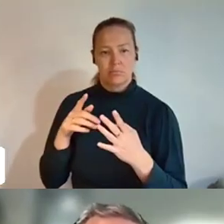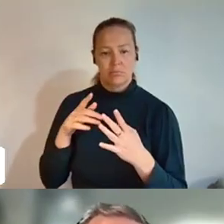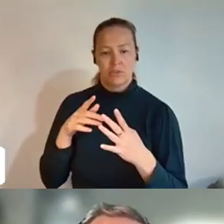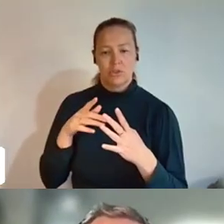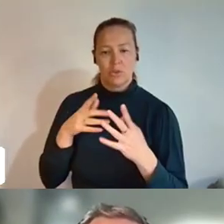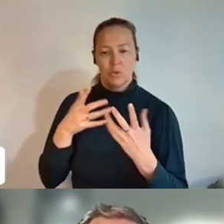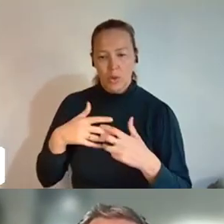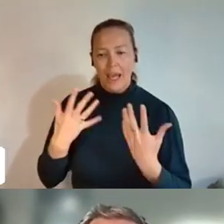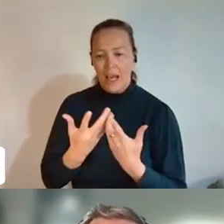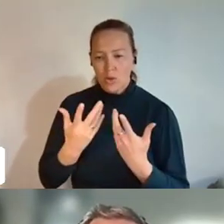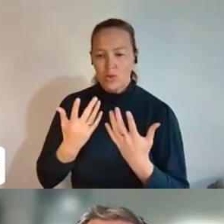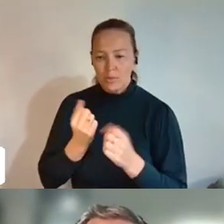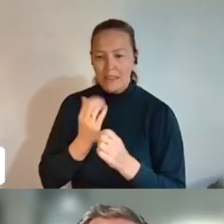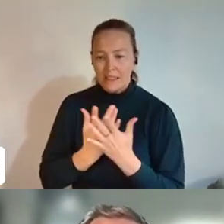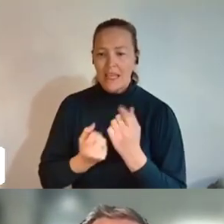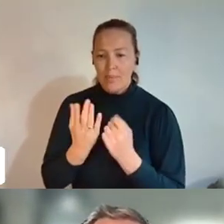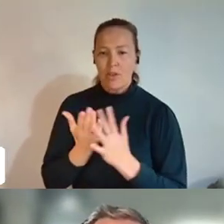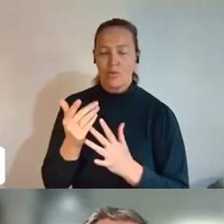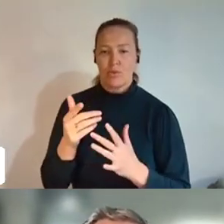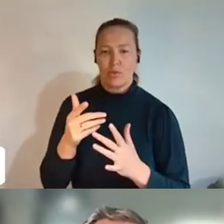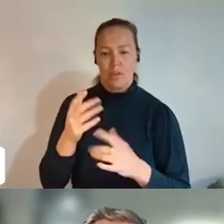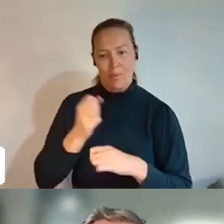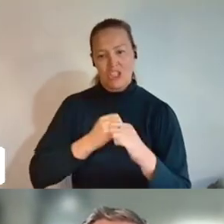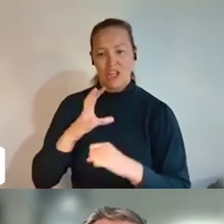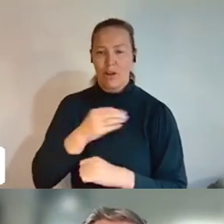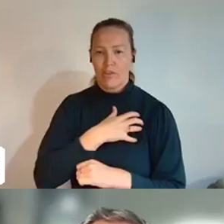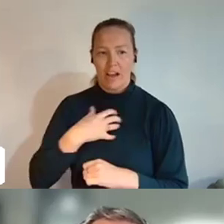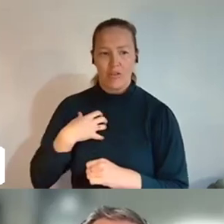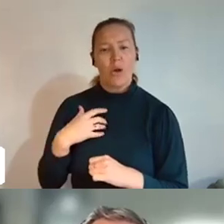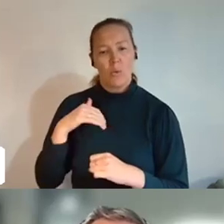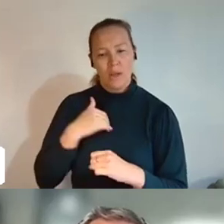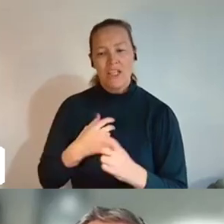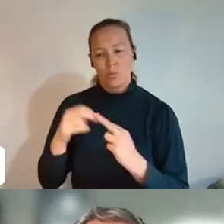government. And I think those are the skillsets that we need to start building up with our young